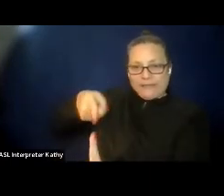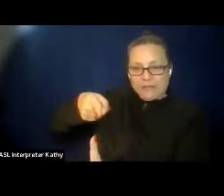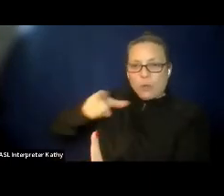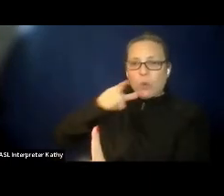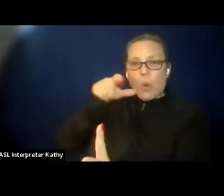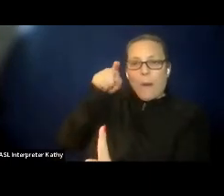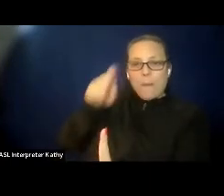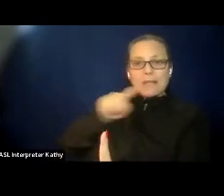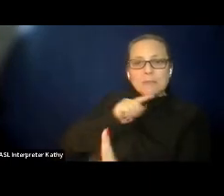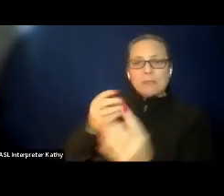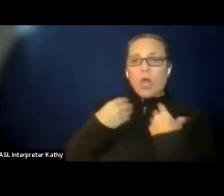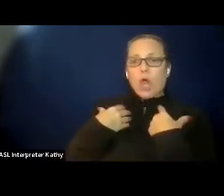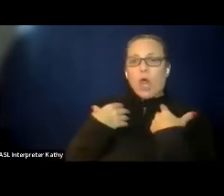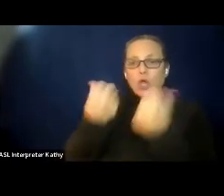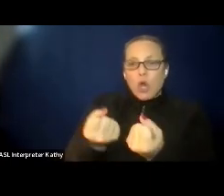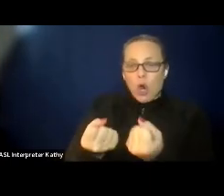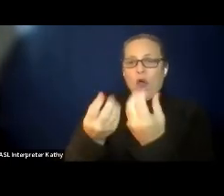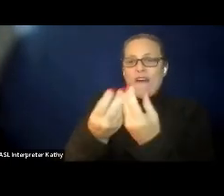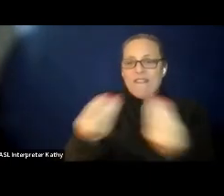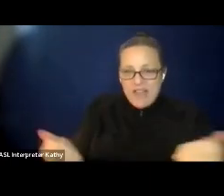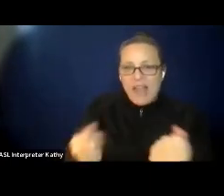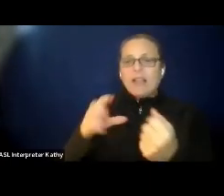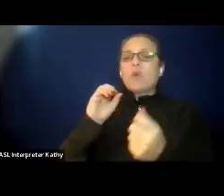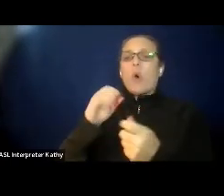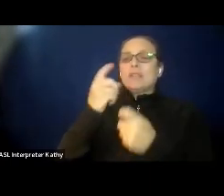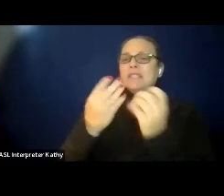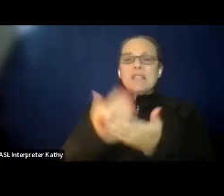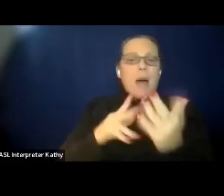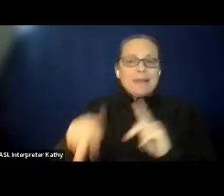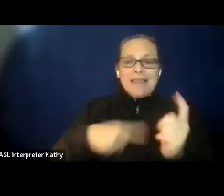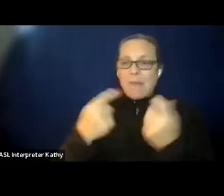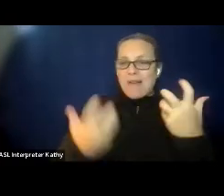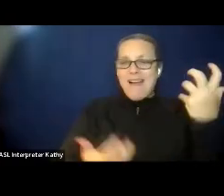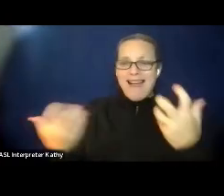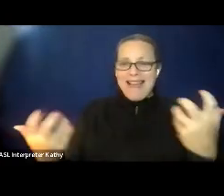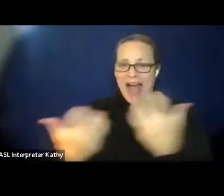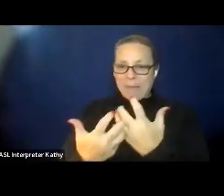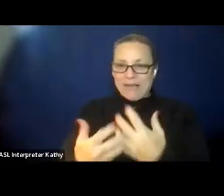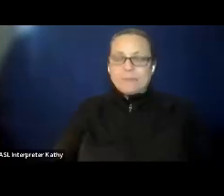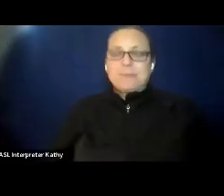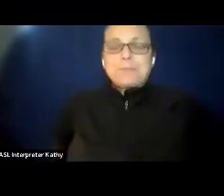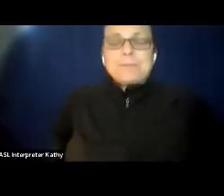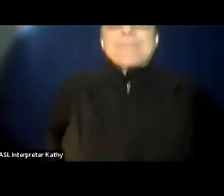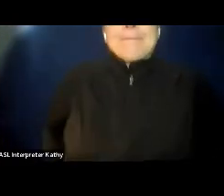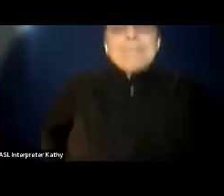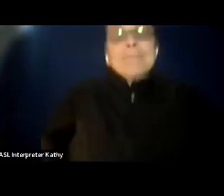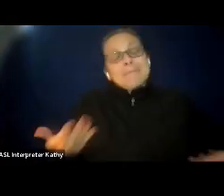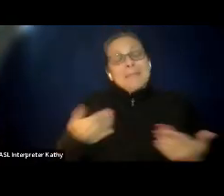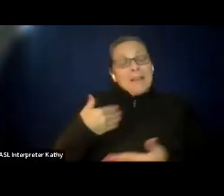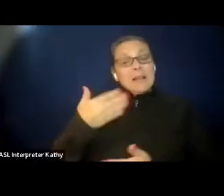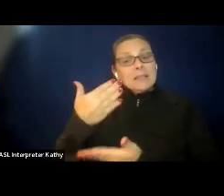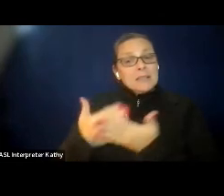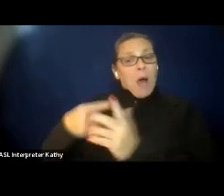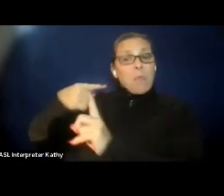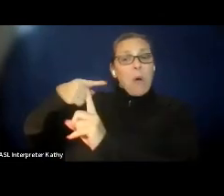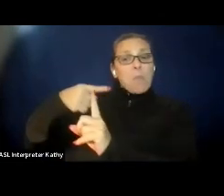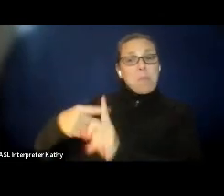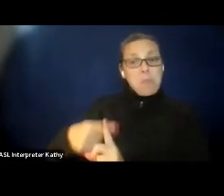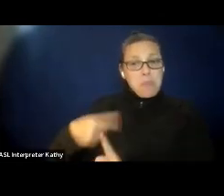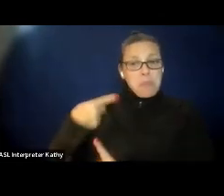corrective treatment. The idea here is that there's something wrong with an individual, or a person that needs to be cured, remediated or